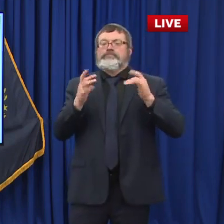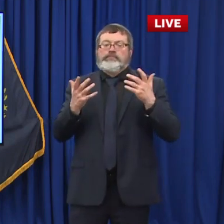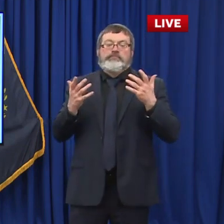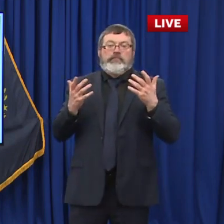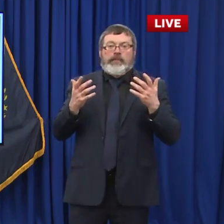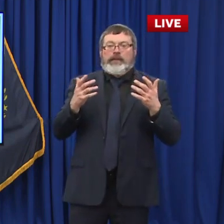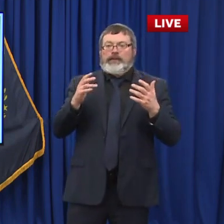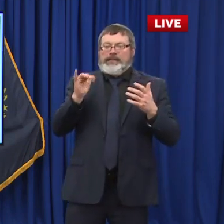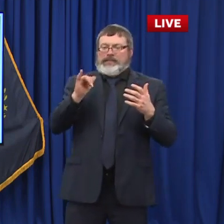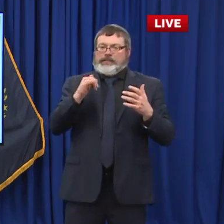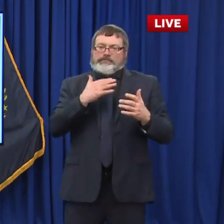EXTERNALLY DANGEROUS.